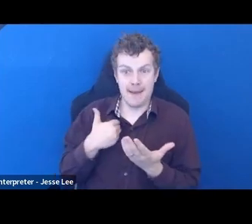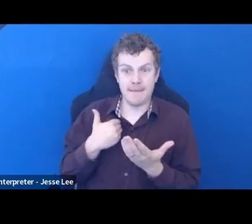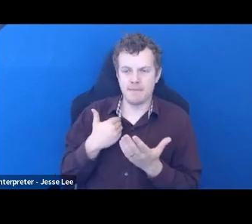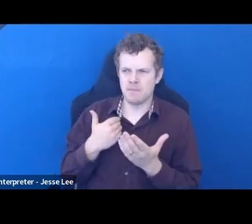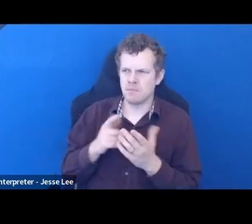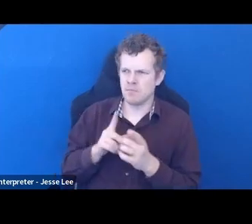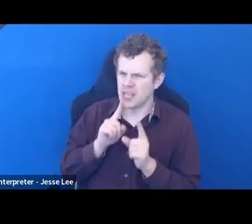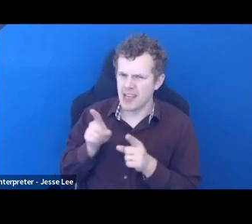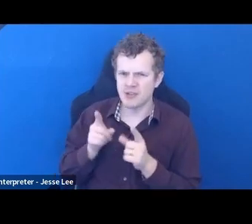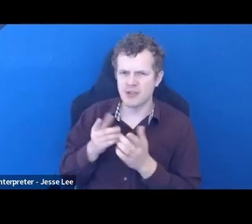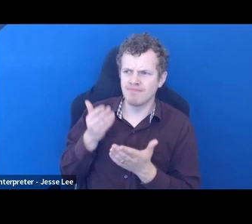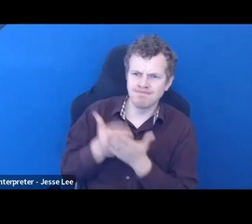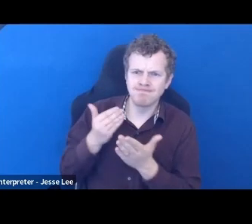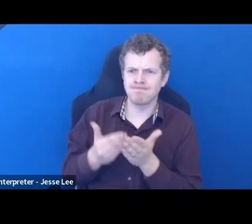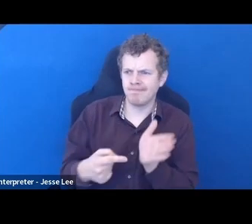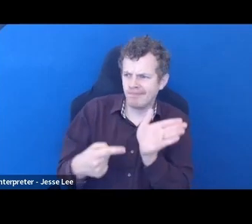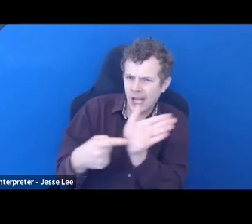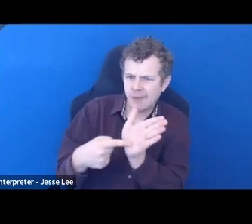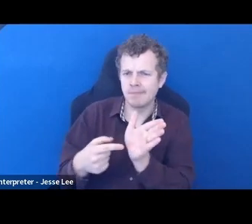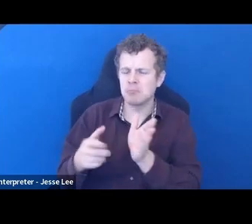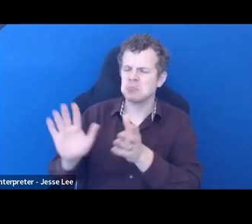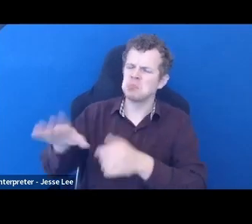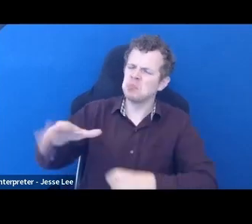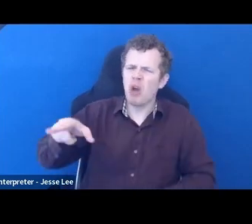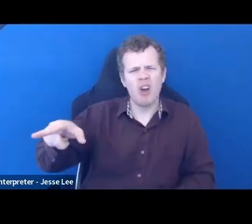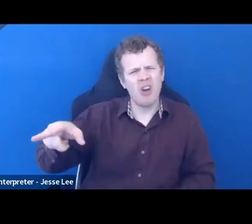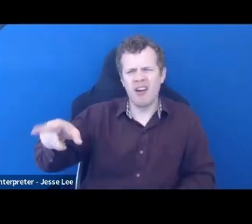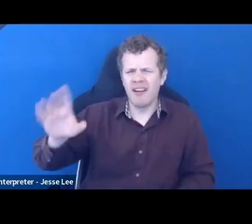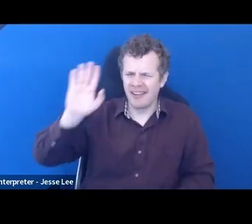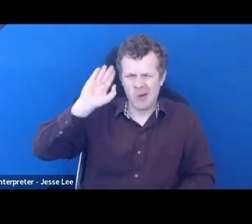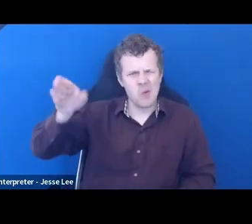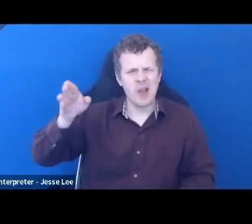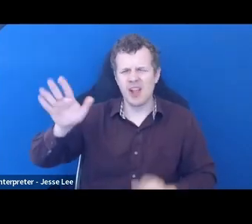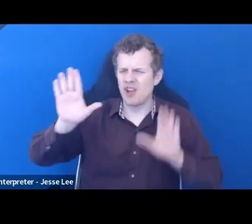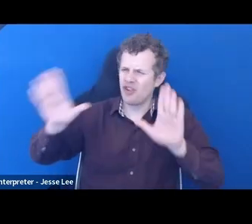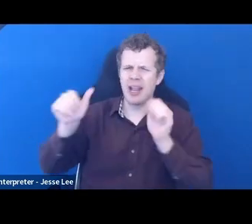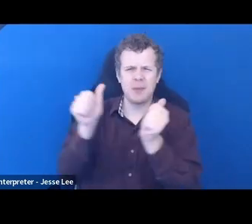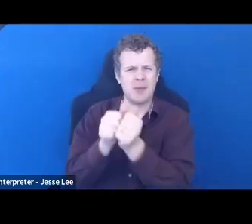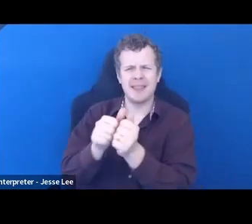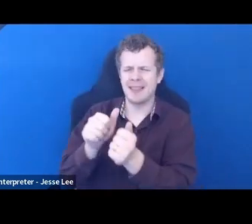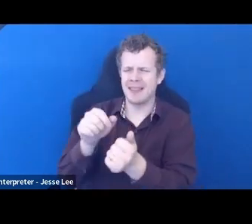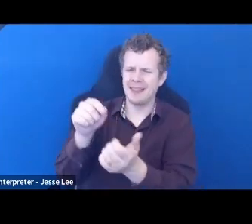in yes, I know that your child is going to do great with this intervention. Or that intervention.